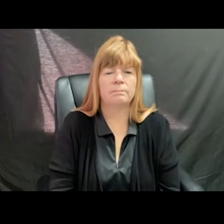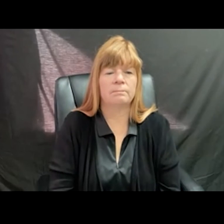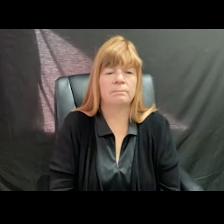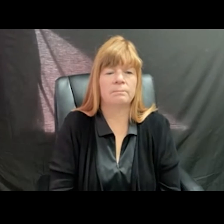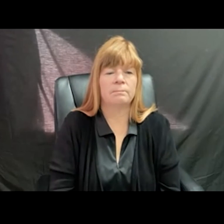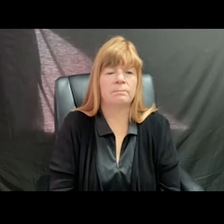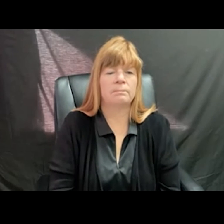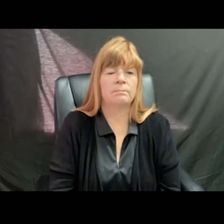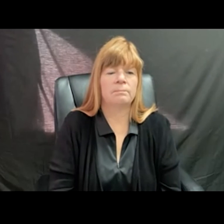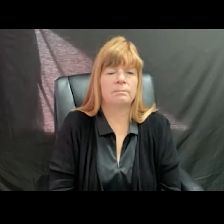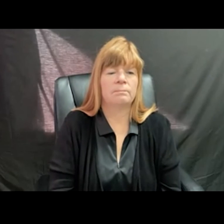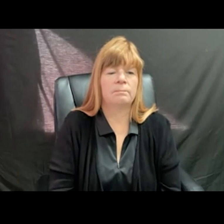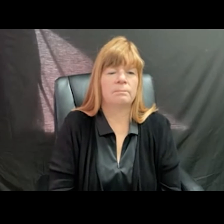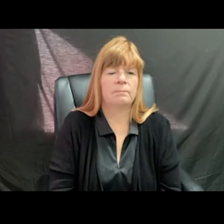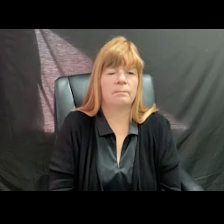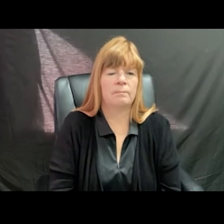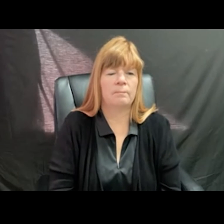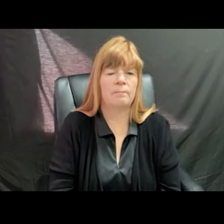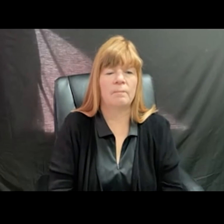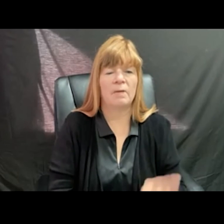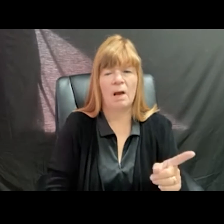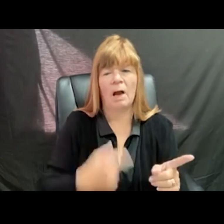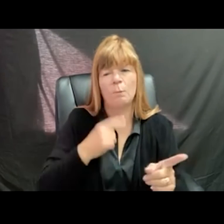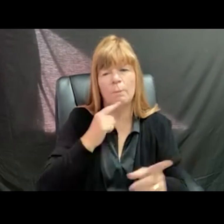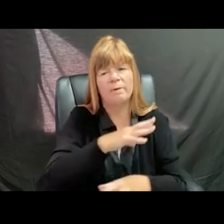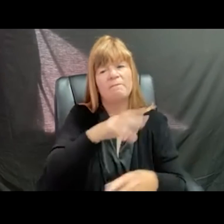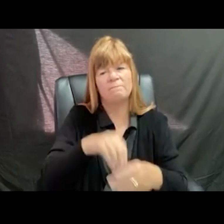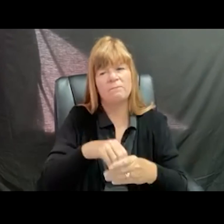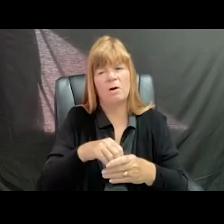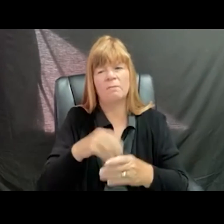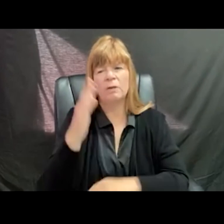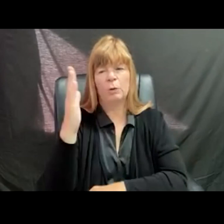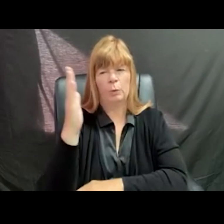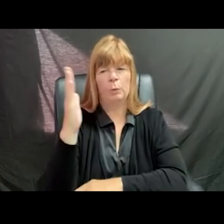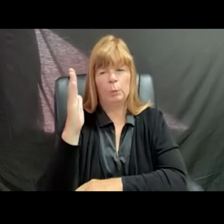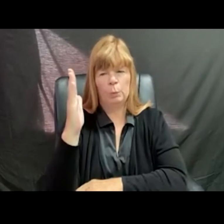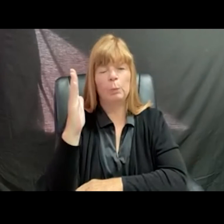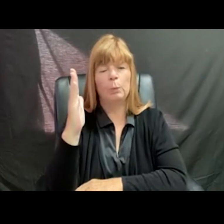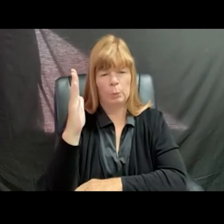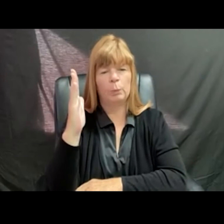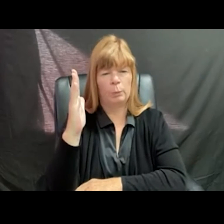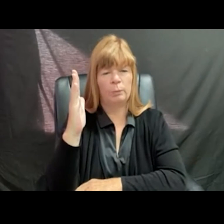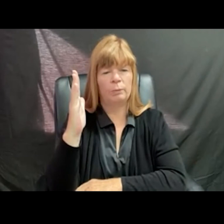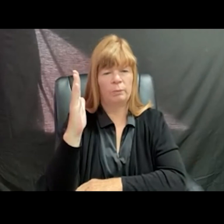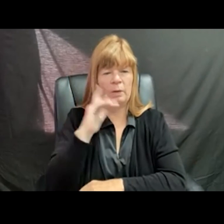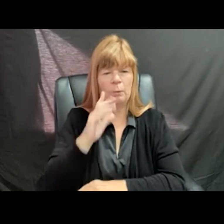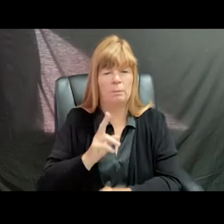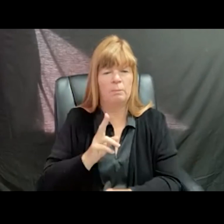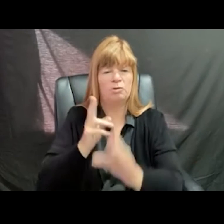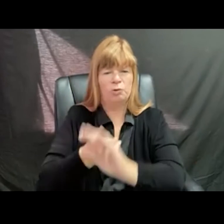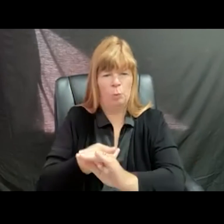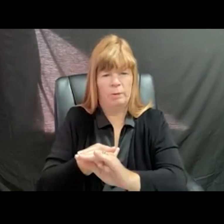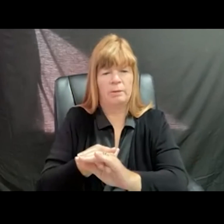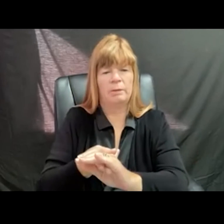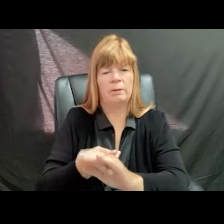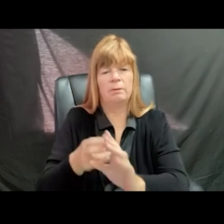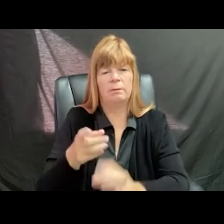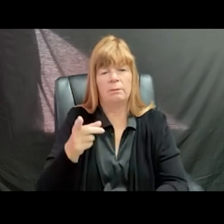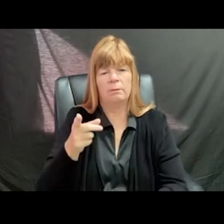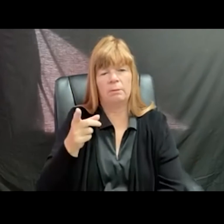And I will be part of the 12 o'clock session I will actually be joining in the session with